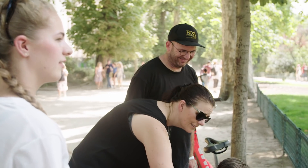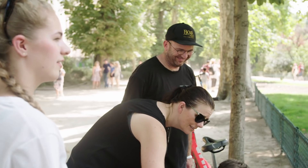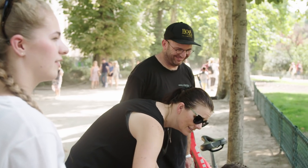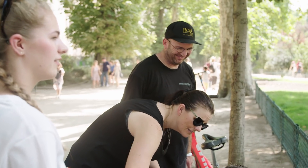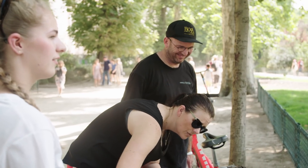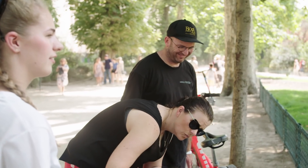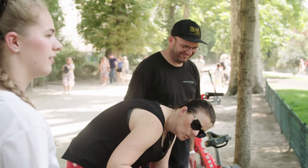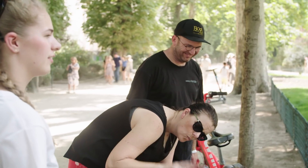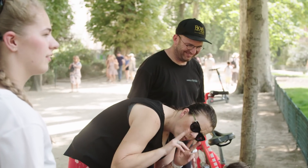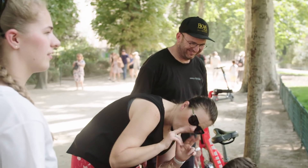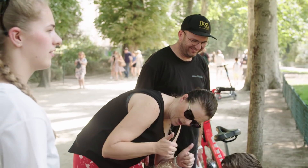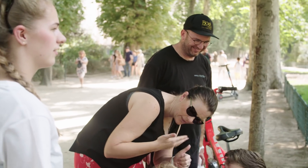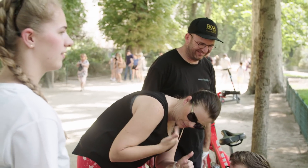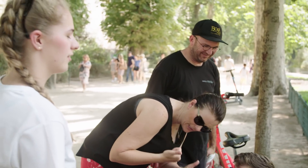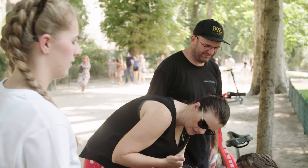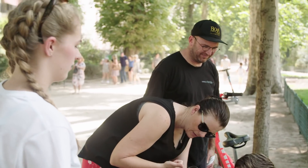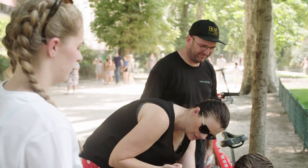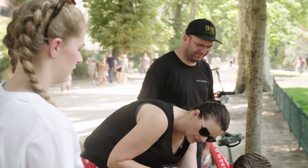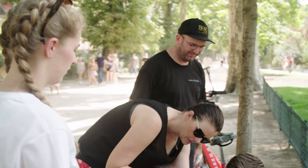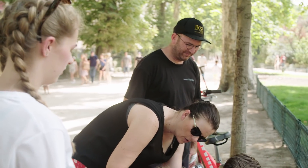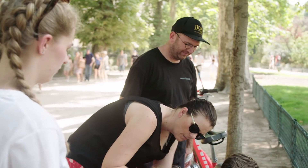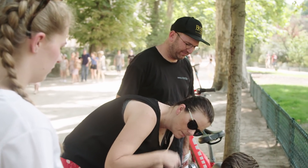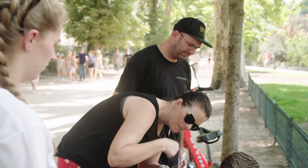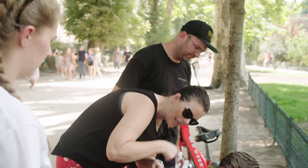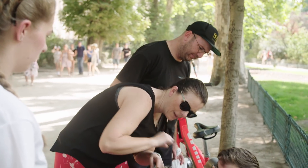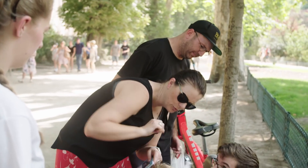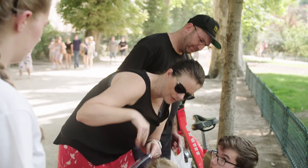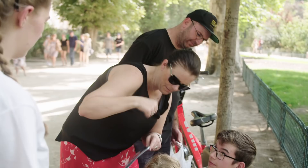So, we've done London, and now here we are in Paris, and my Lord, it's hot.